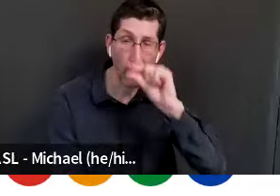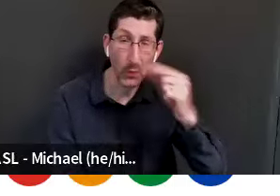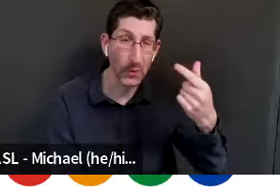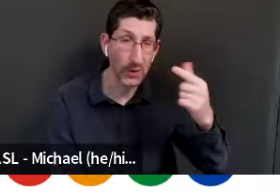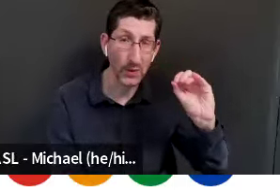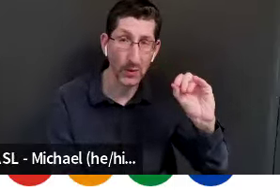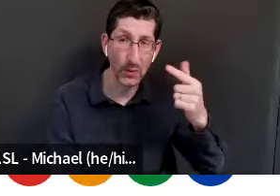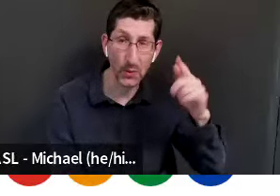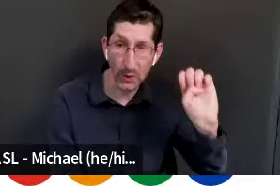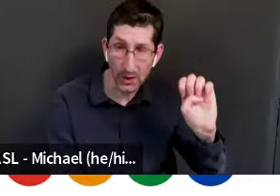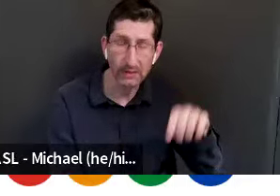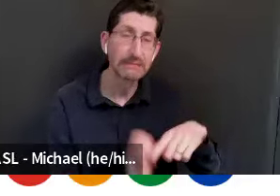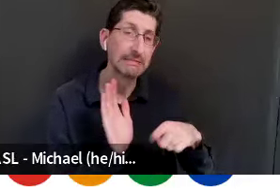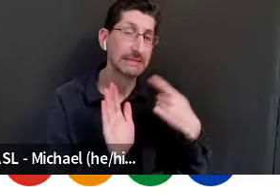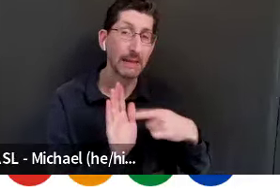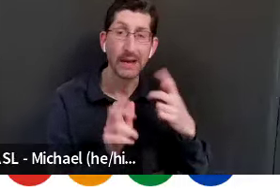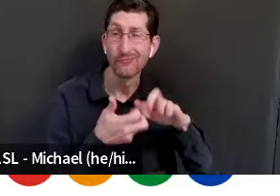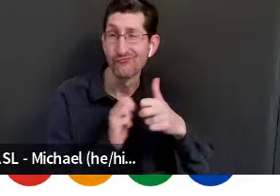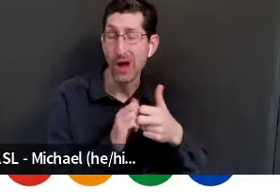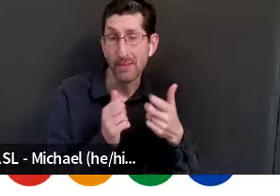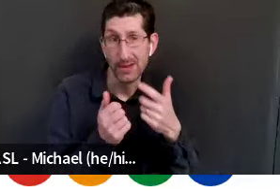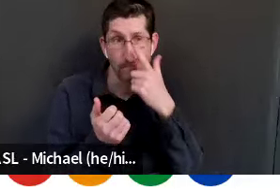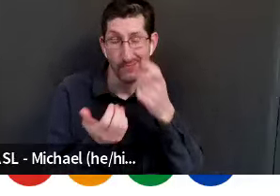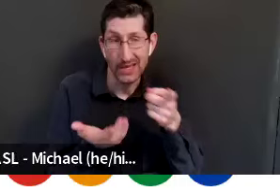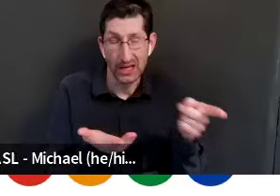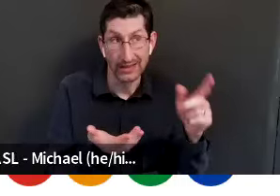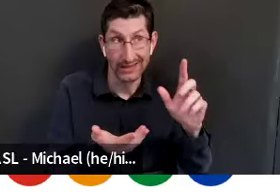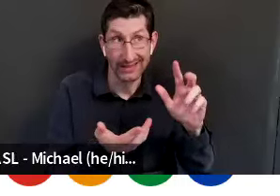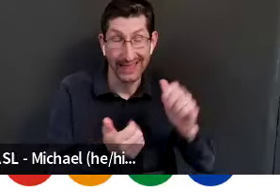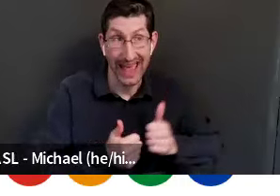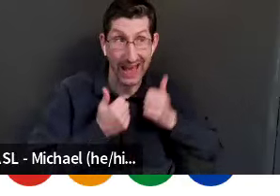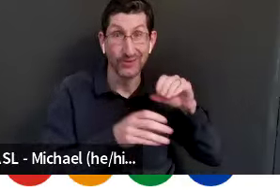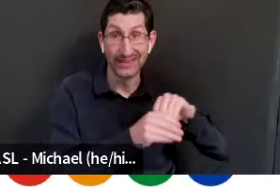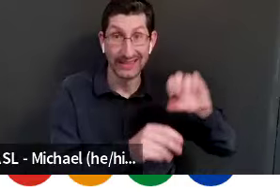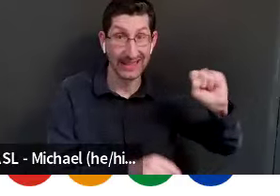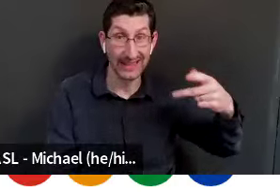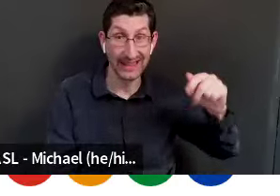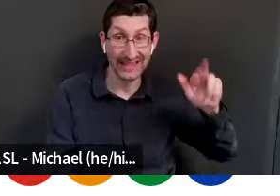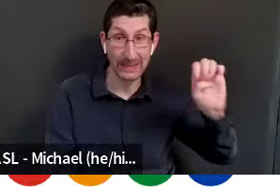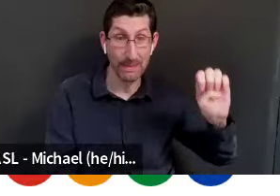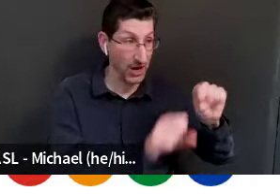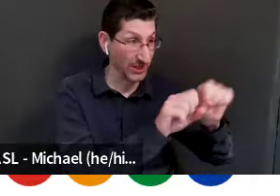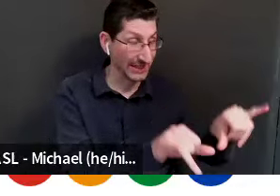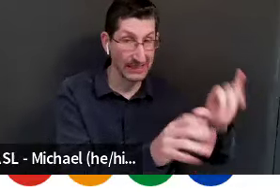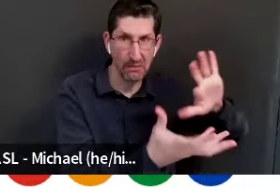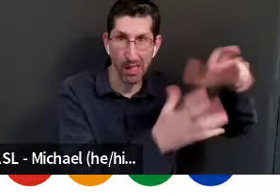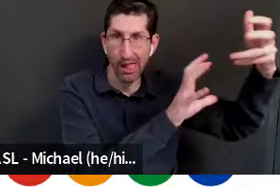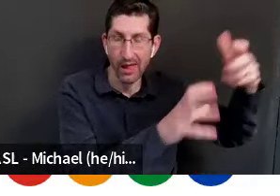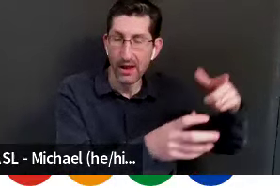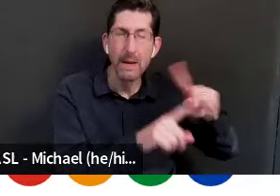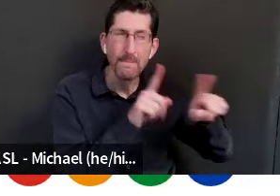SOMETIMES IT IS A PROBLEM WITH GOOGLE. SOMETIMES A PROBLEM WITH -- A COUPLE OF WAYS JUST PUTTING THE